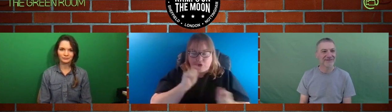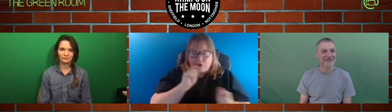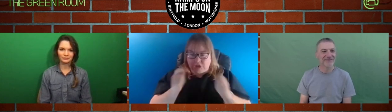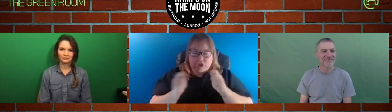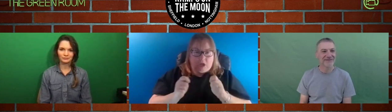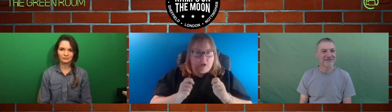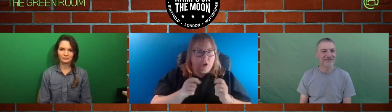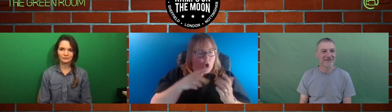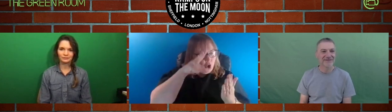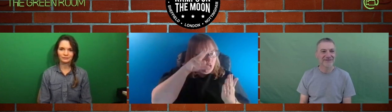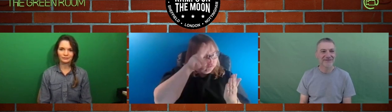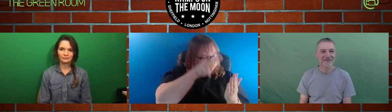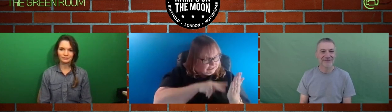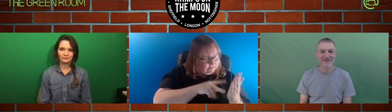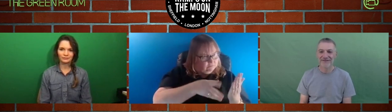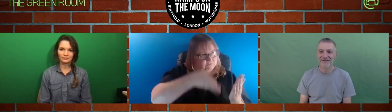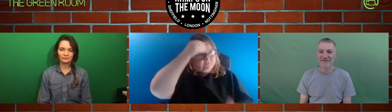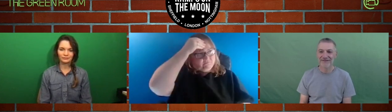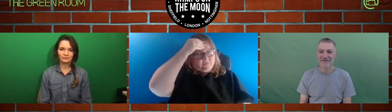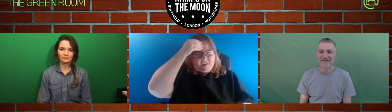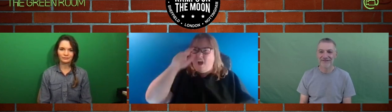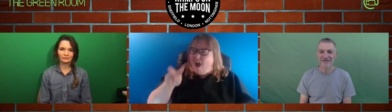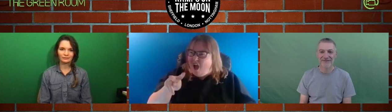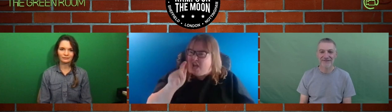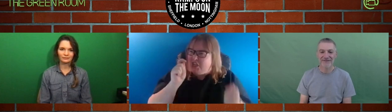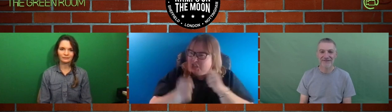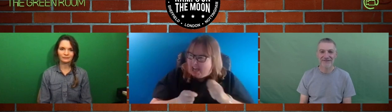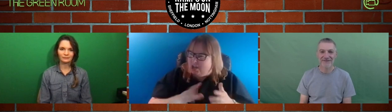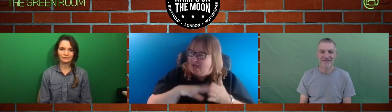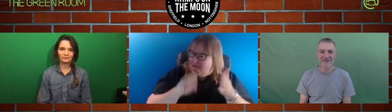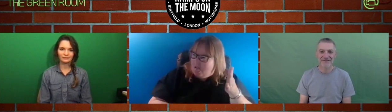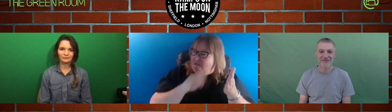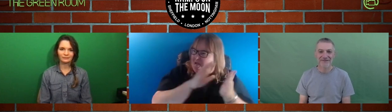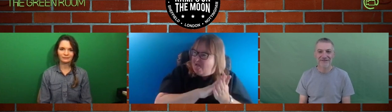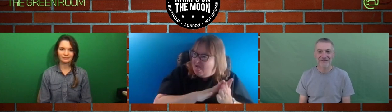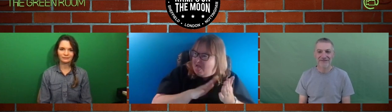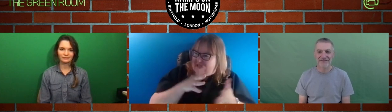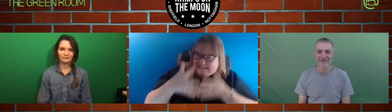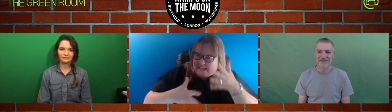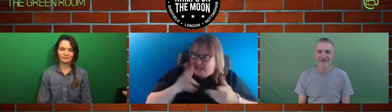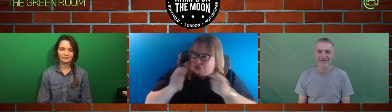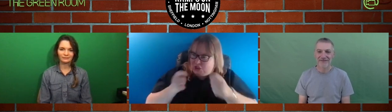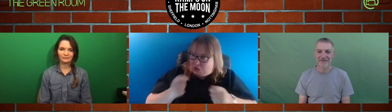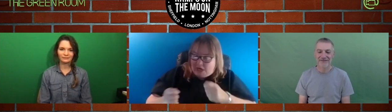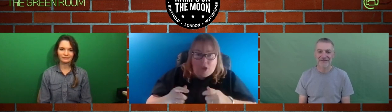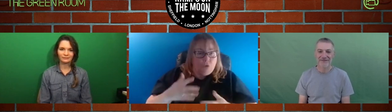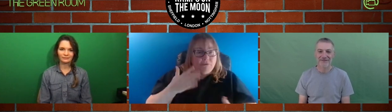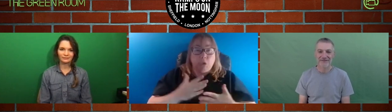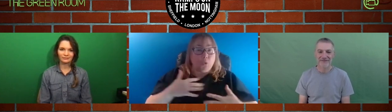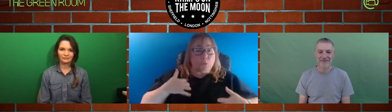re-learn it and then the signs would change because it was a really exciting creative process where things could develop and change as we went through,